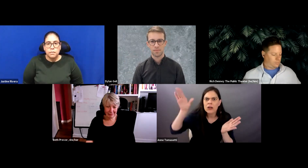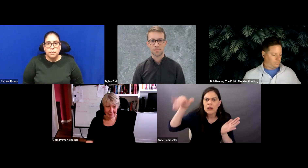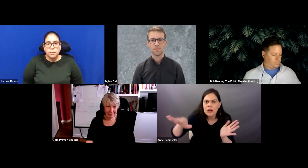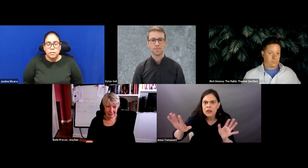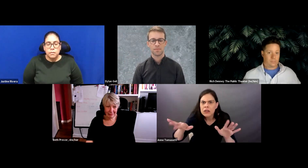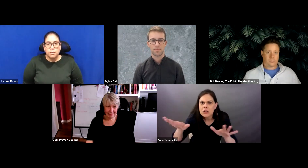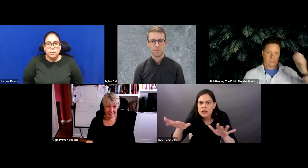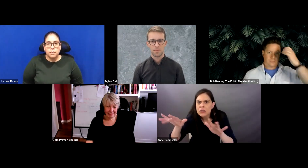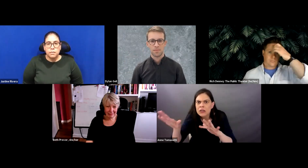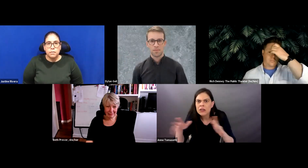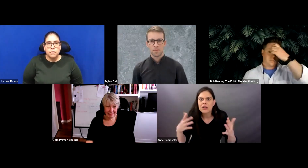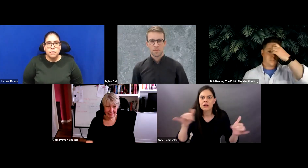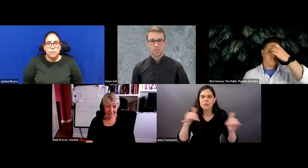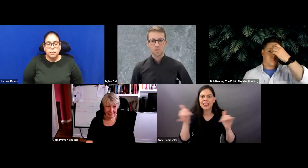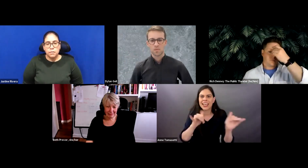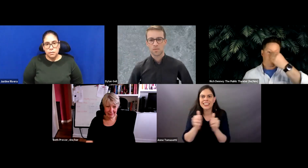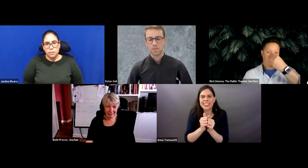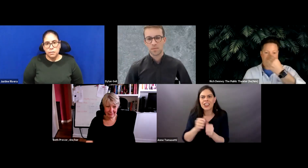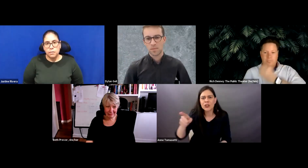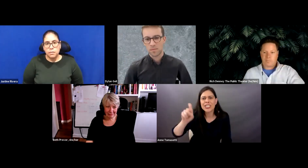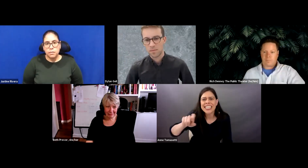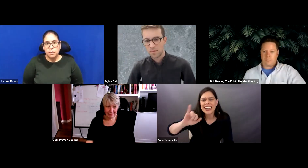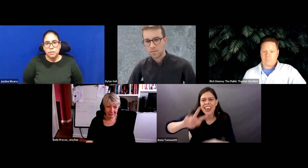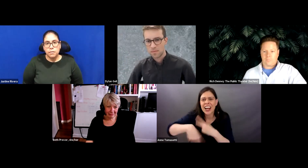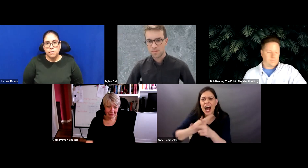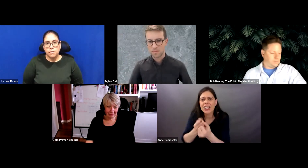beats were going and when it was maybe getting a little bit more